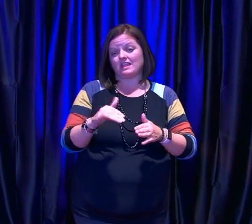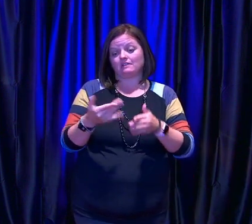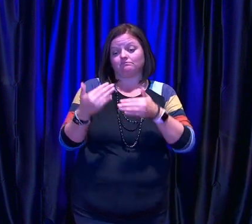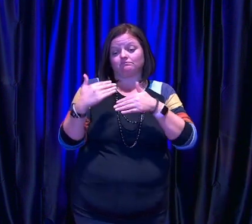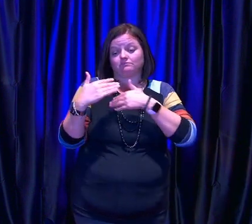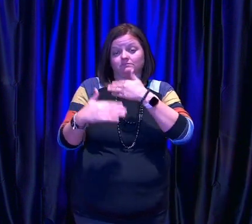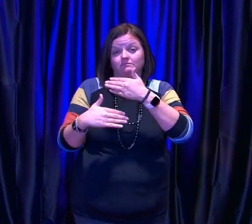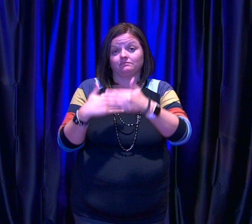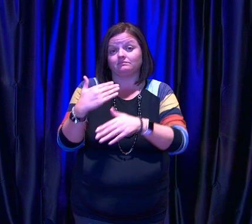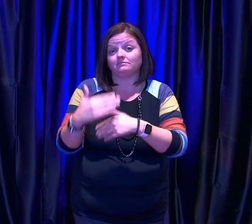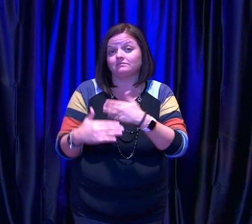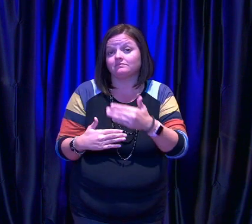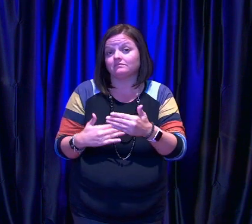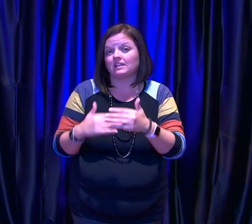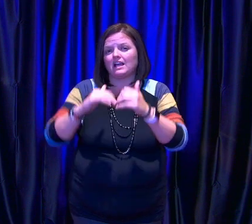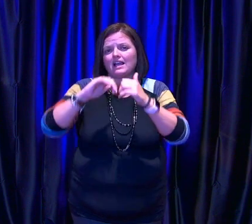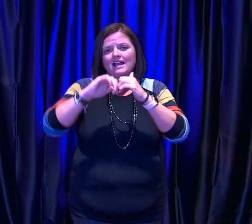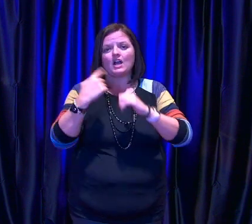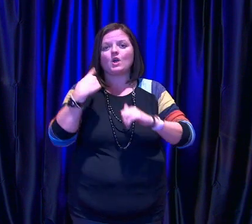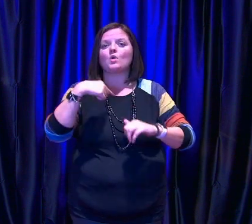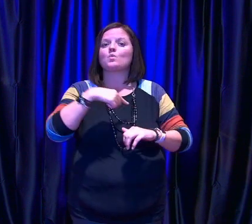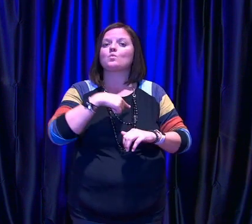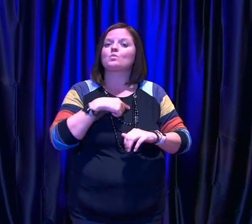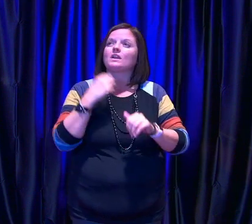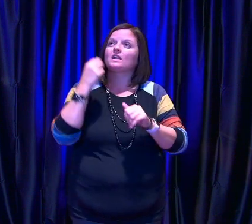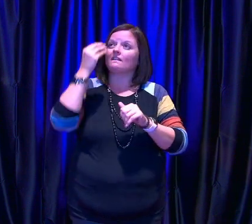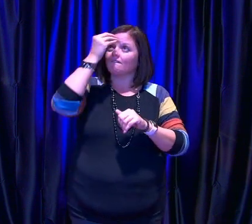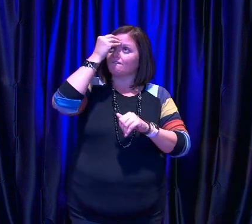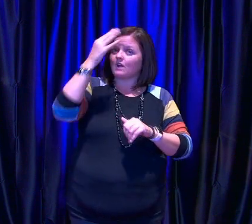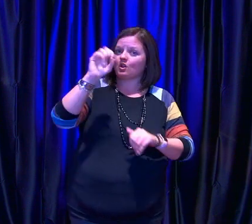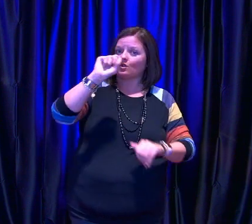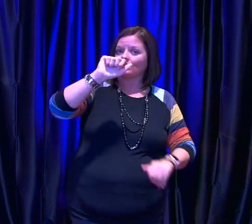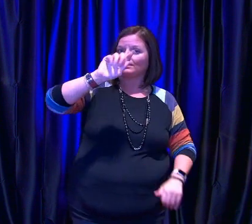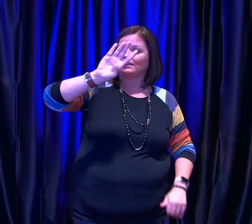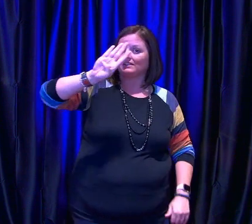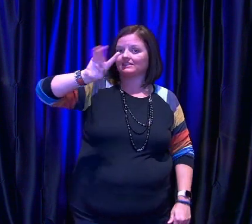was the how we keep the sabbath holy